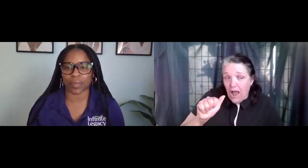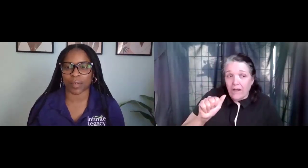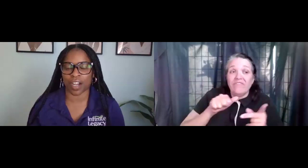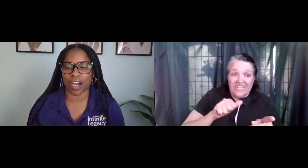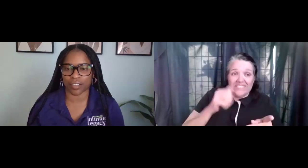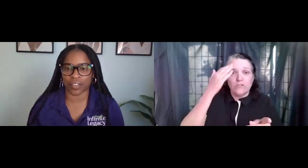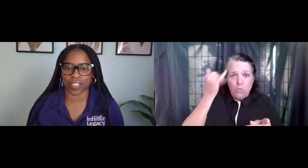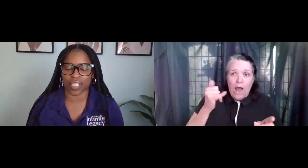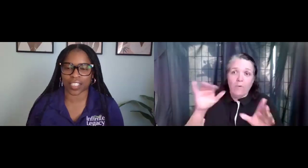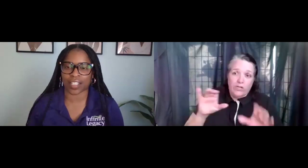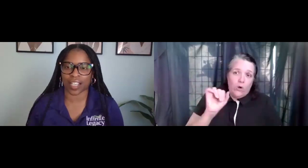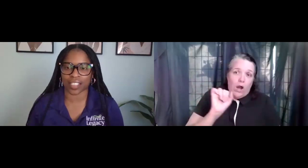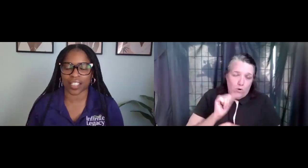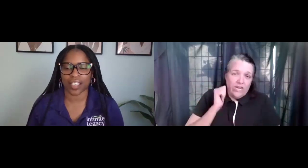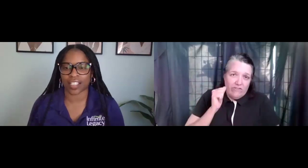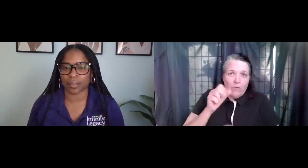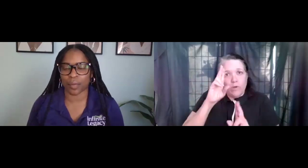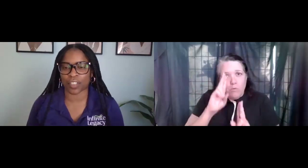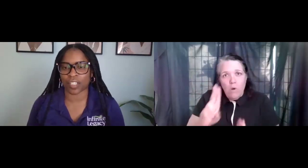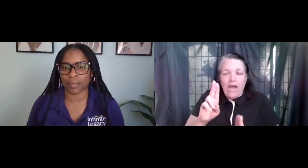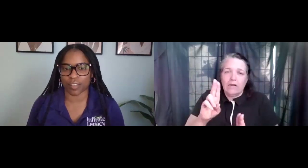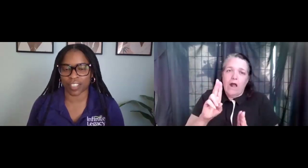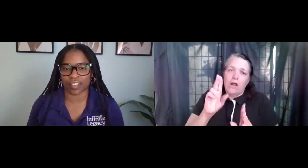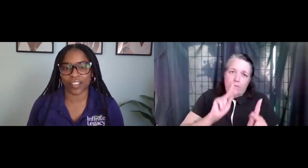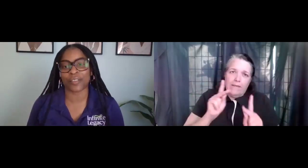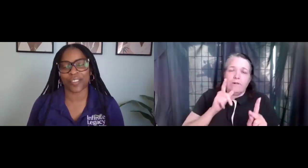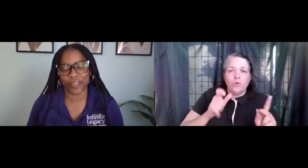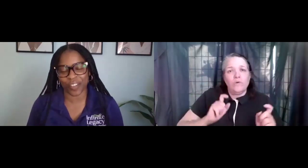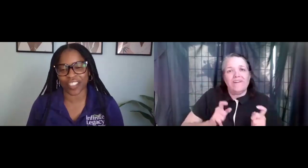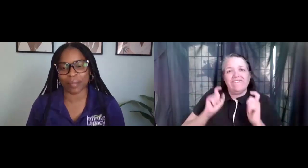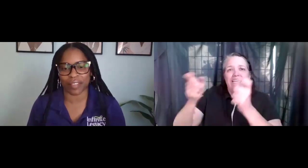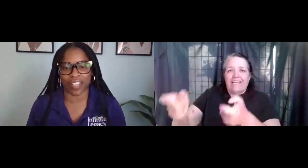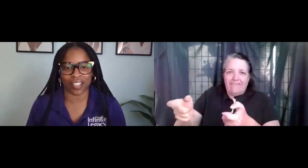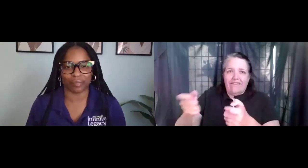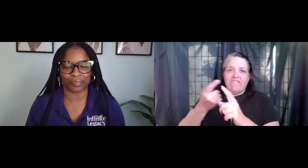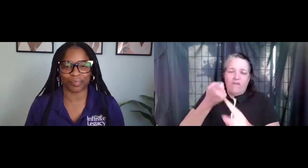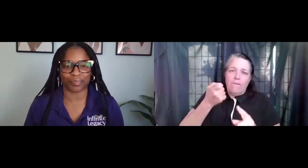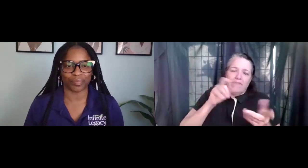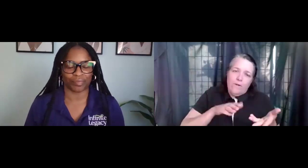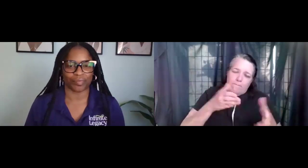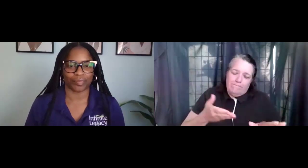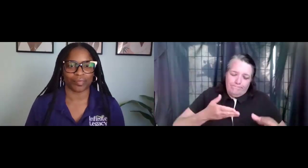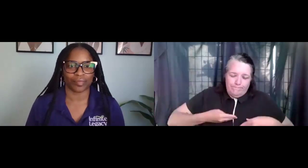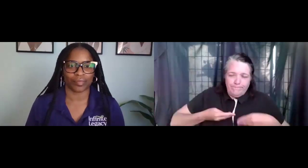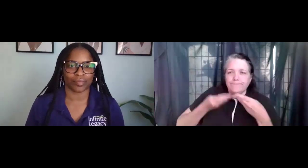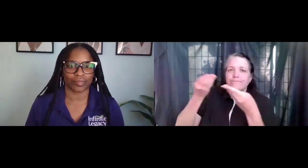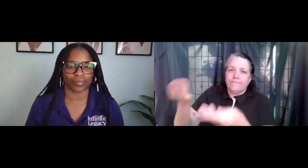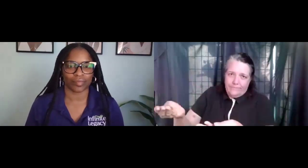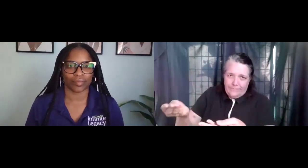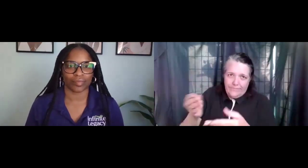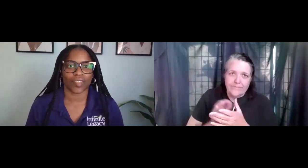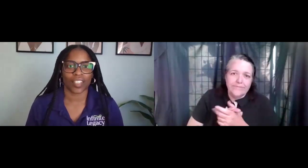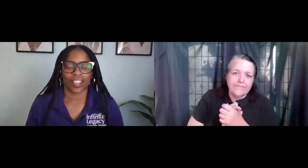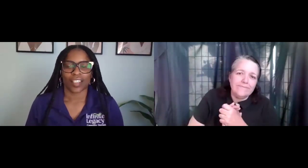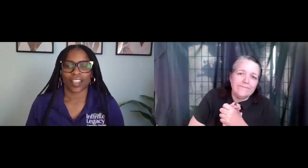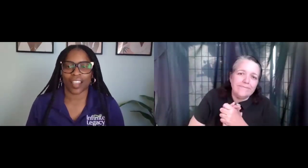we want to honor those who say yes and support them through their times of need.